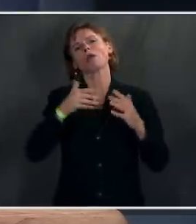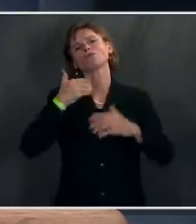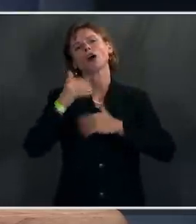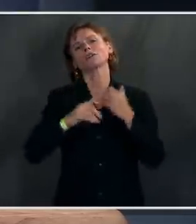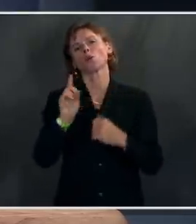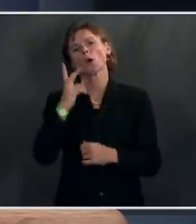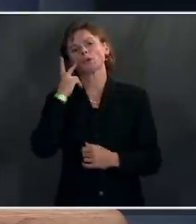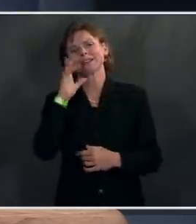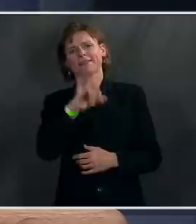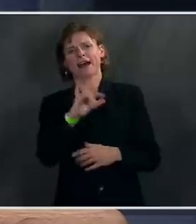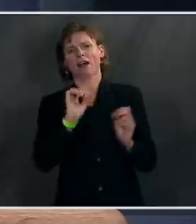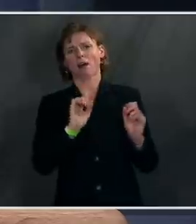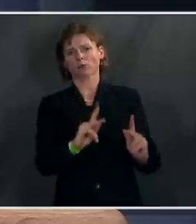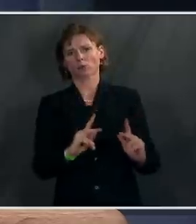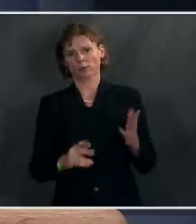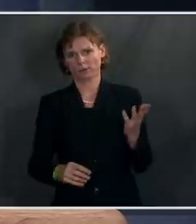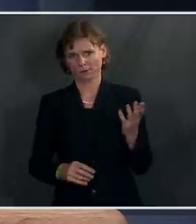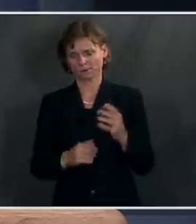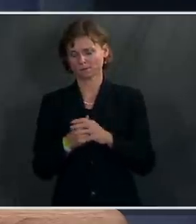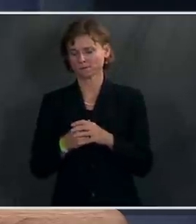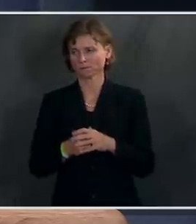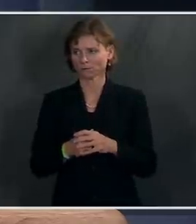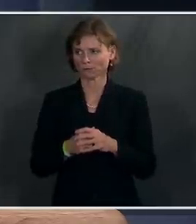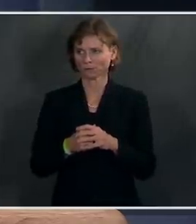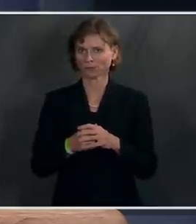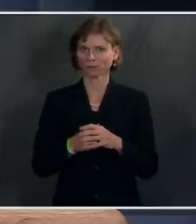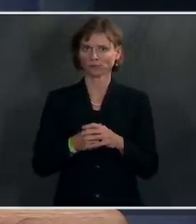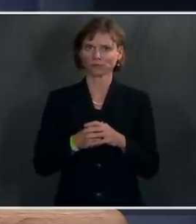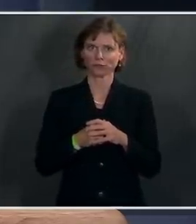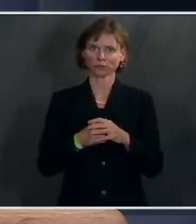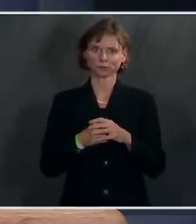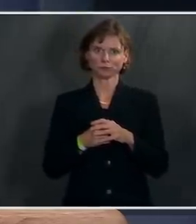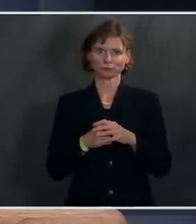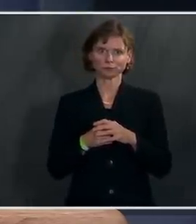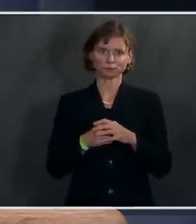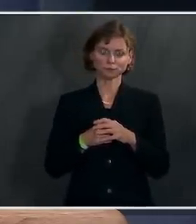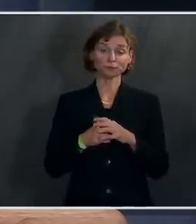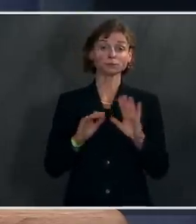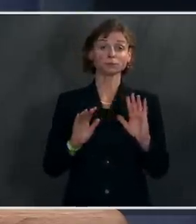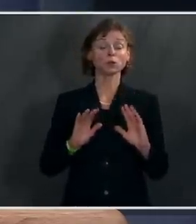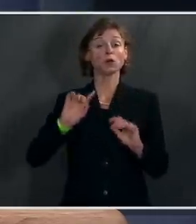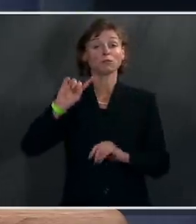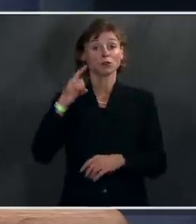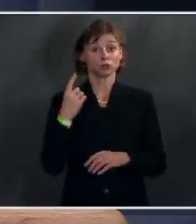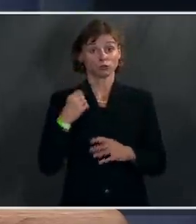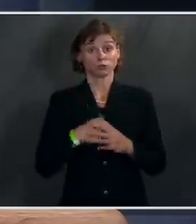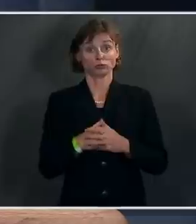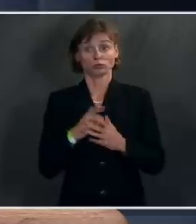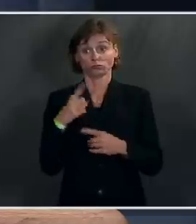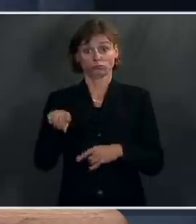So first, as you know, once a budget,